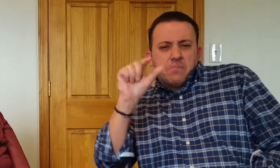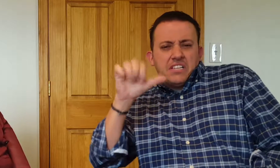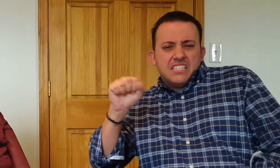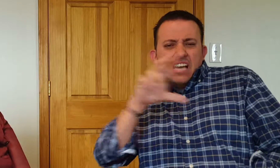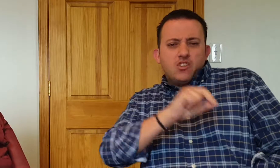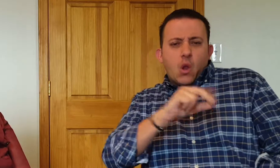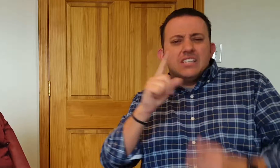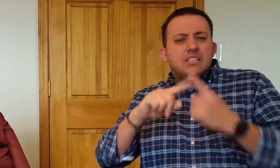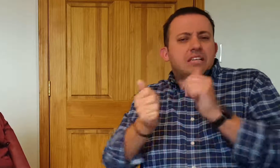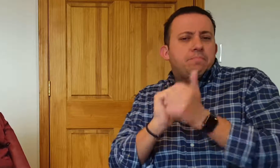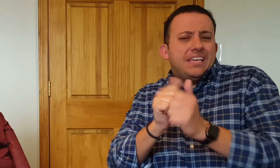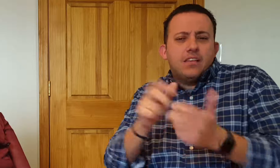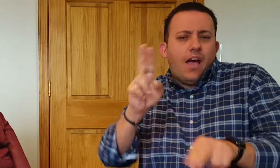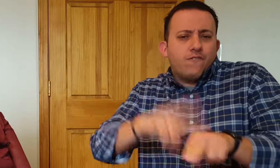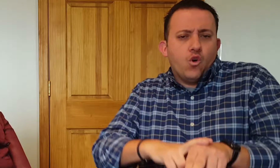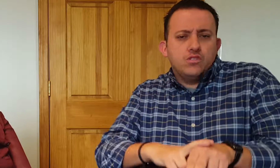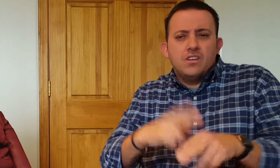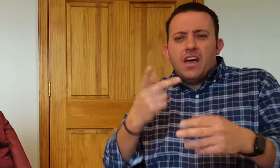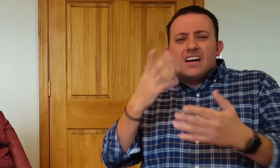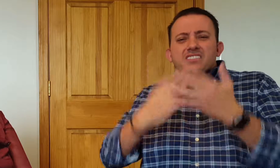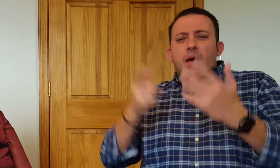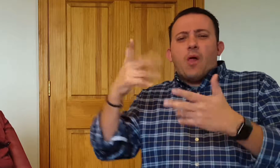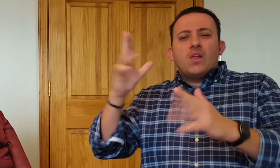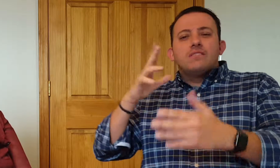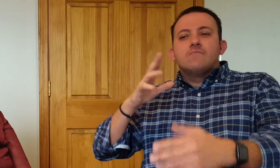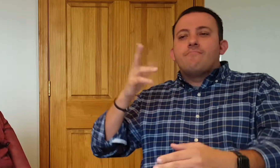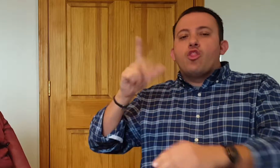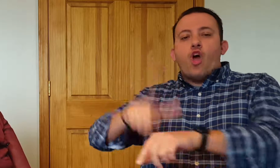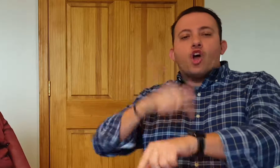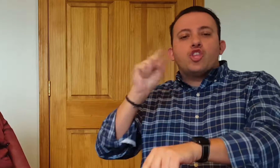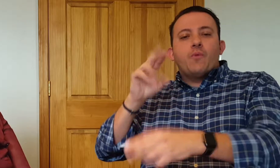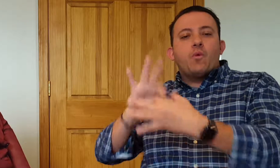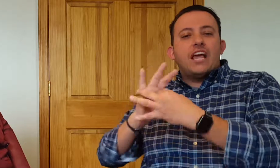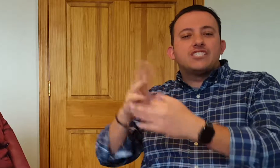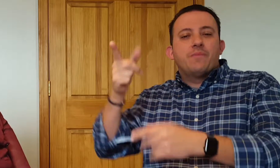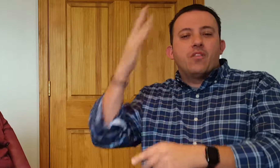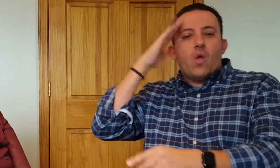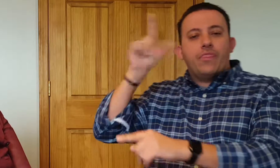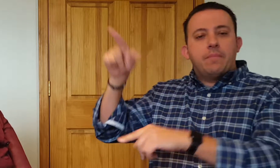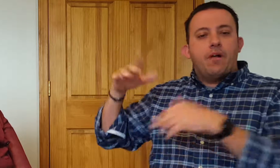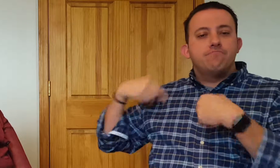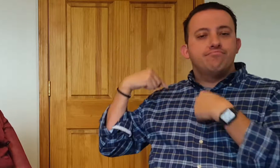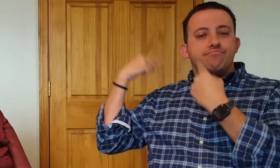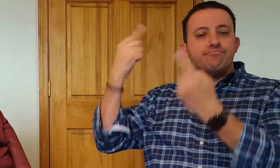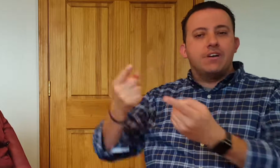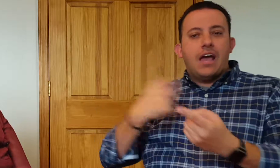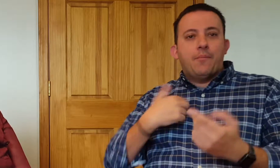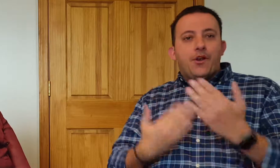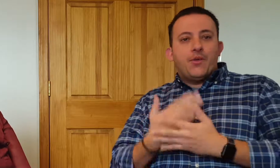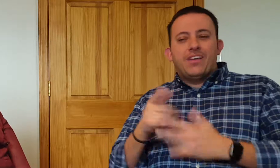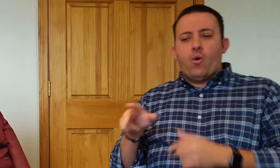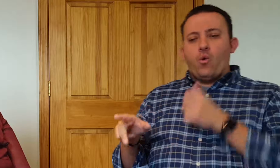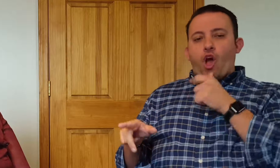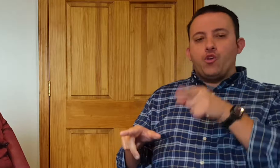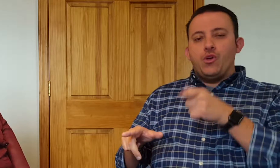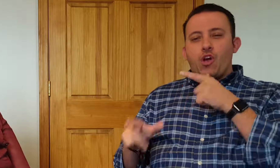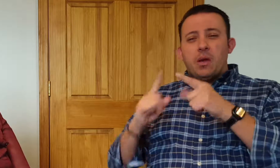The competition is a natural part of business of course. Customers had a long-term relationship with other local businesses here